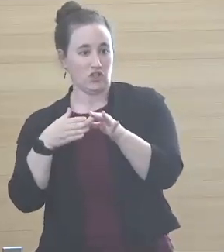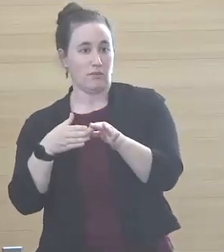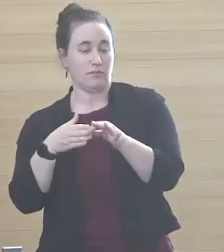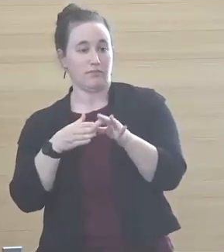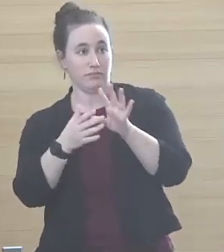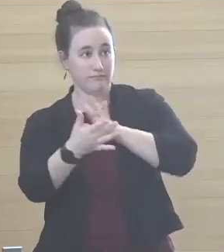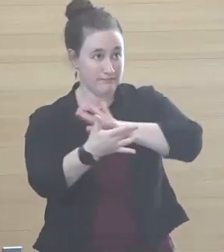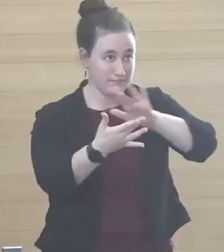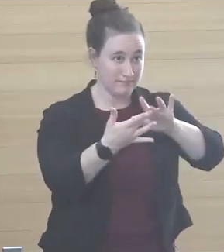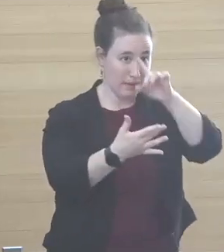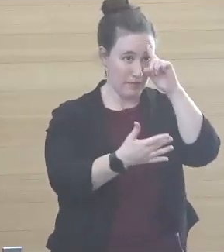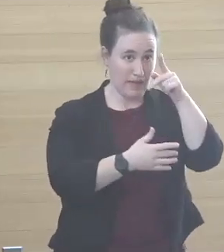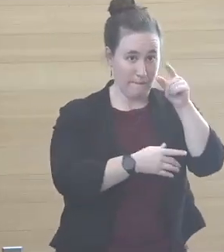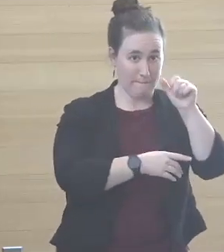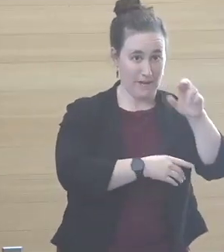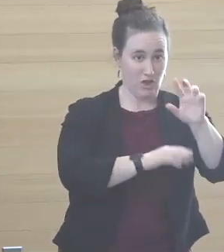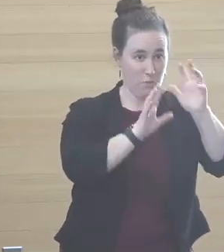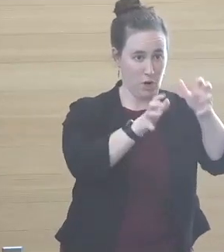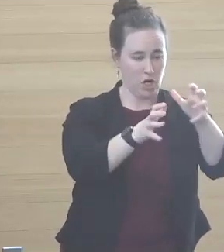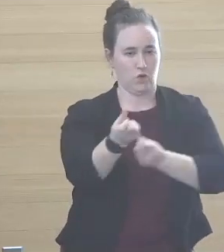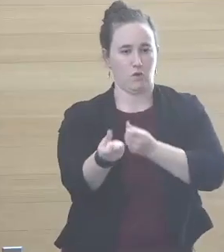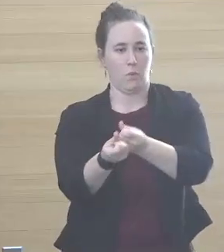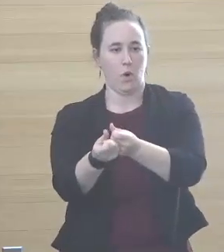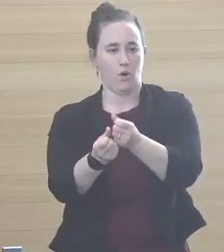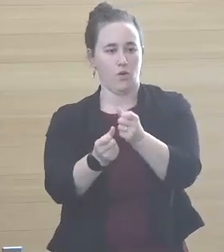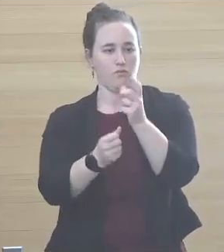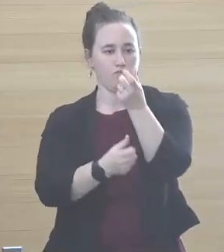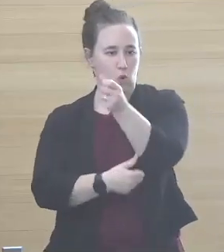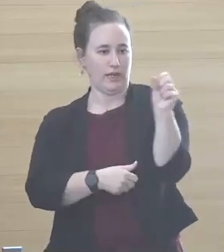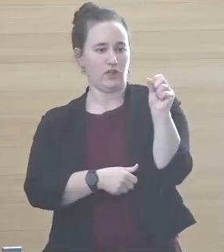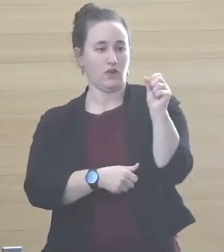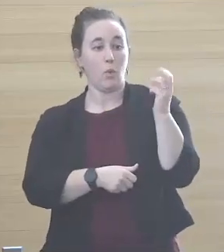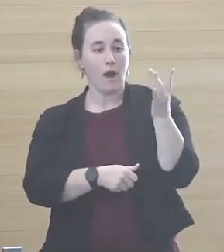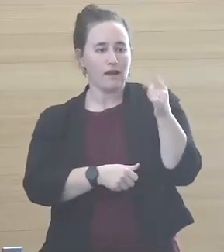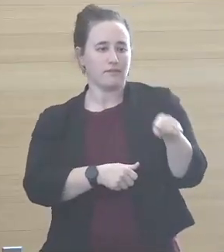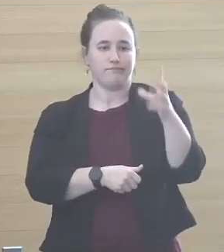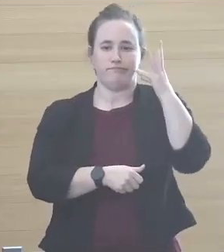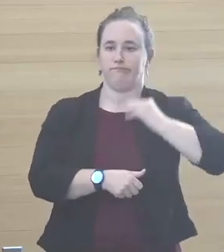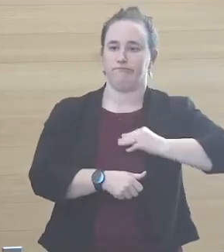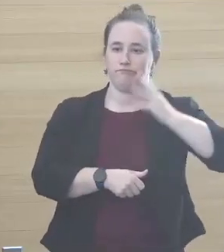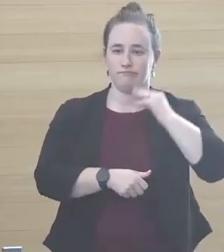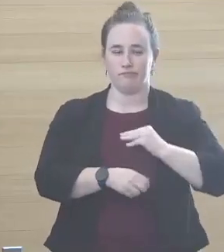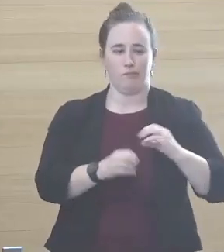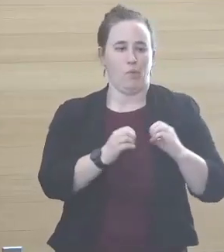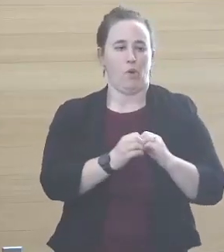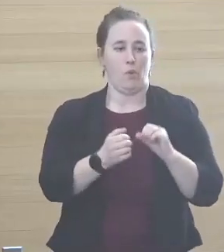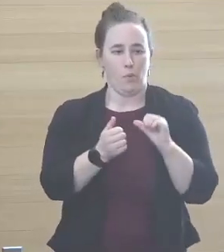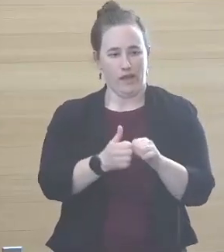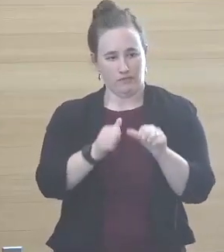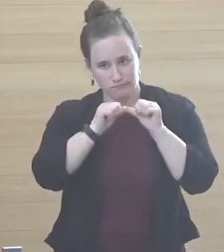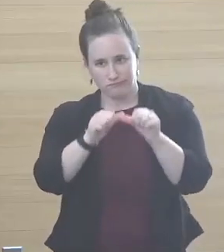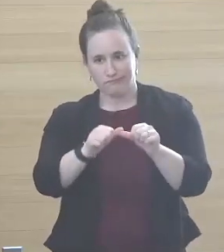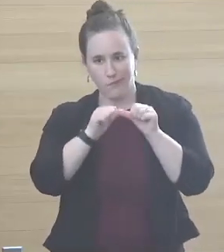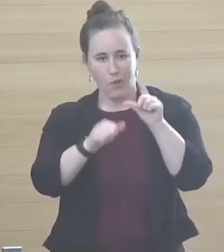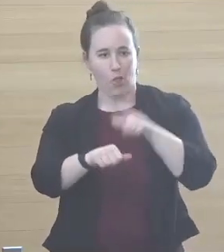them to support the protesters because they had more experience with long term protests like this.